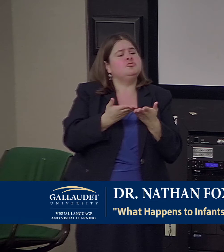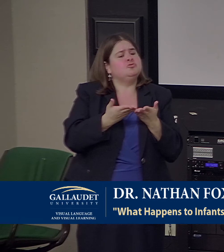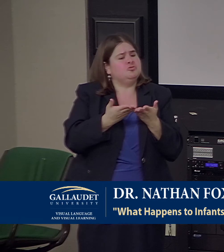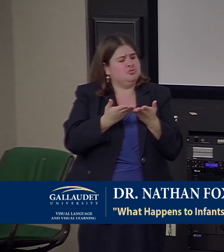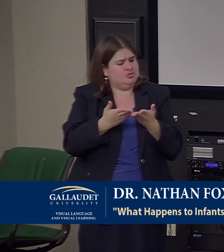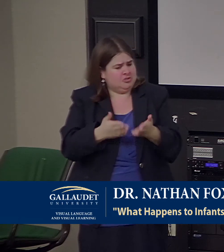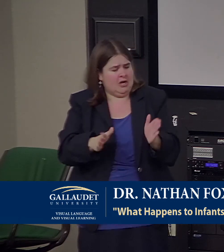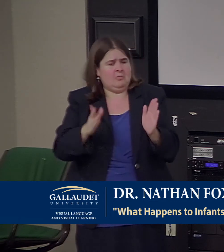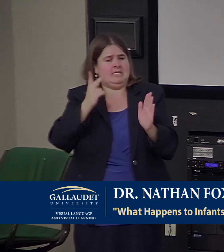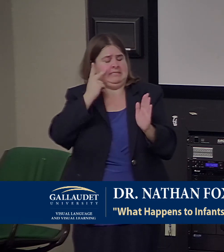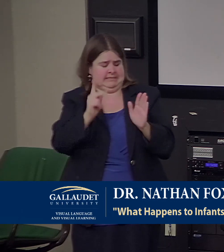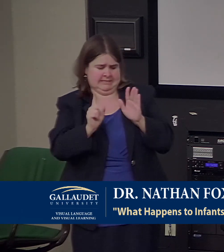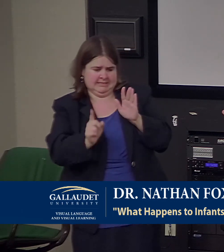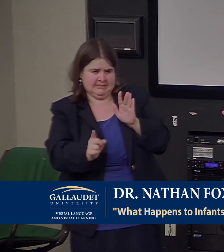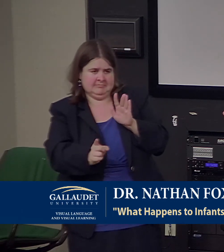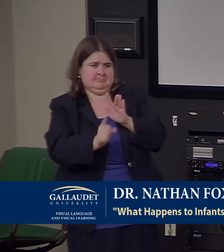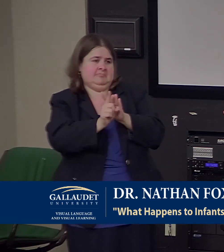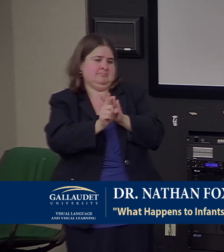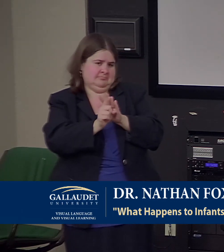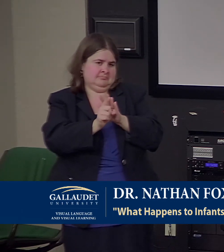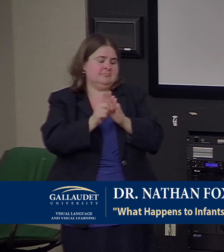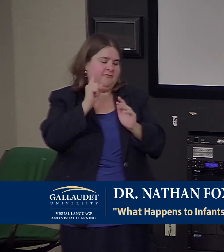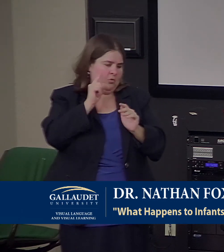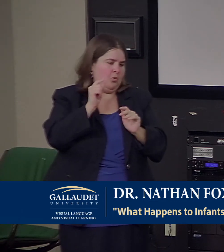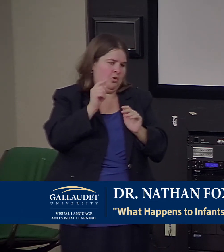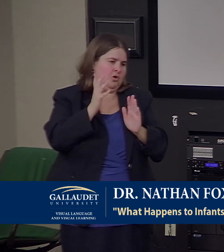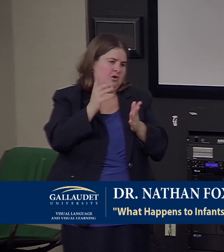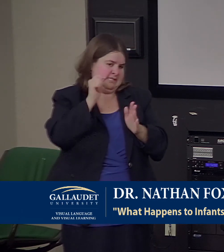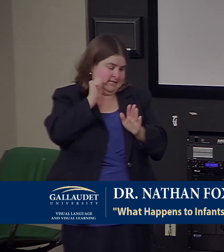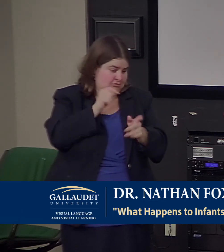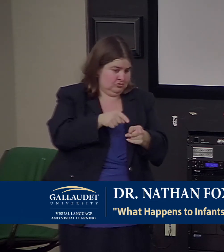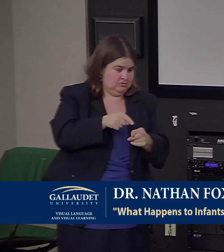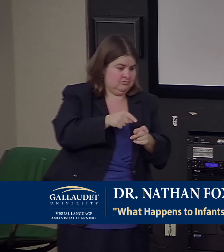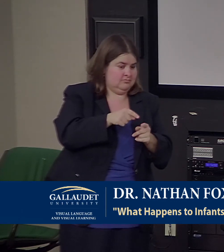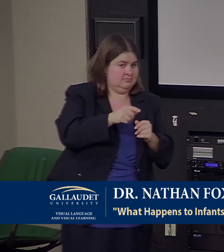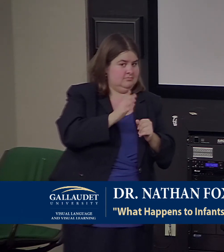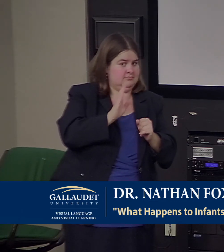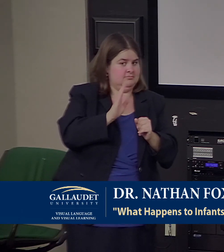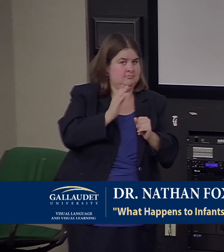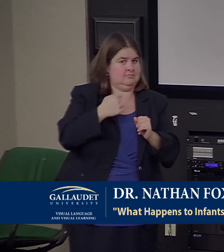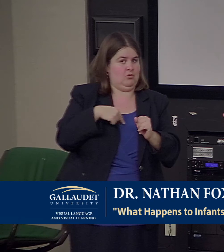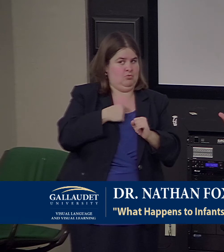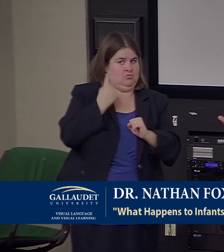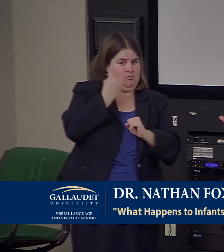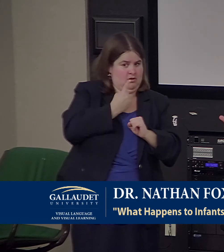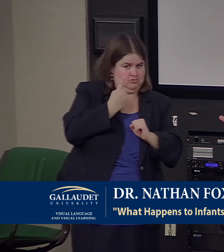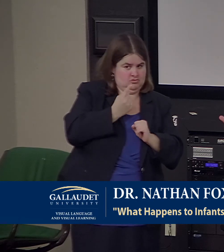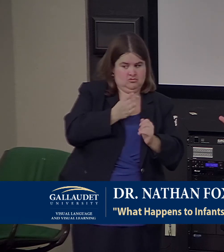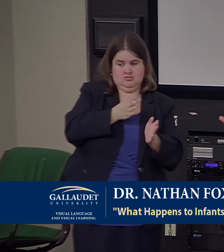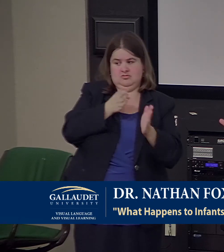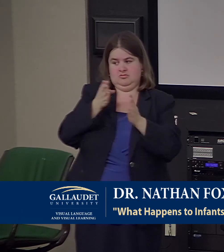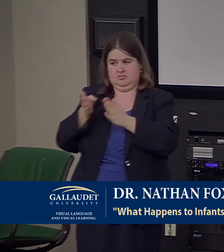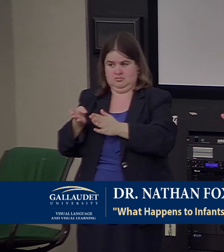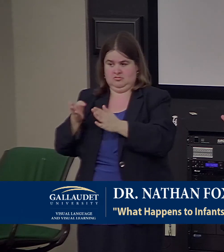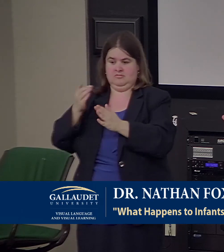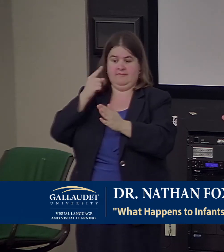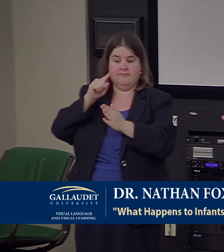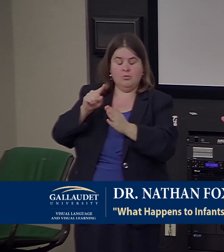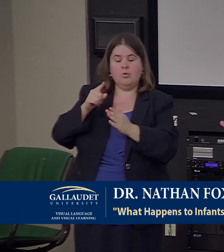emerge in the adolescent period are those forms of psychopathology and behavior,